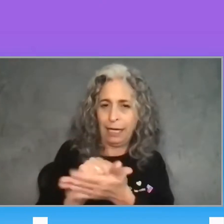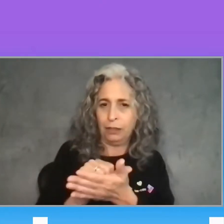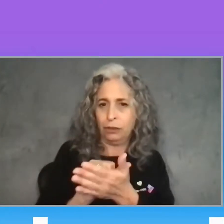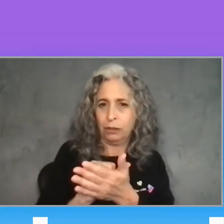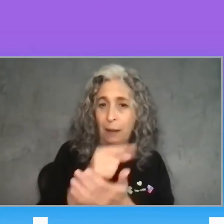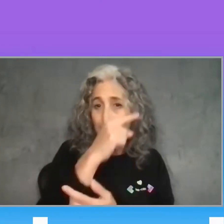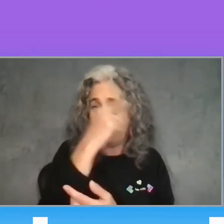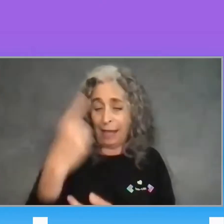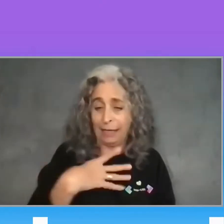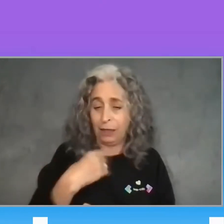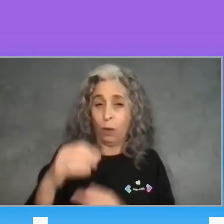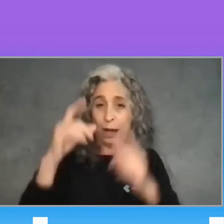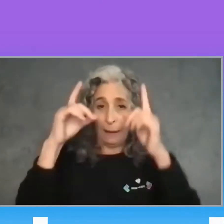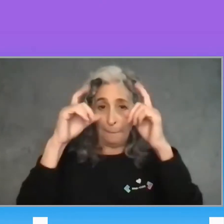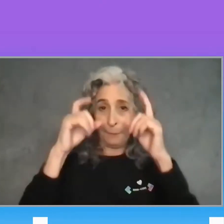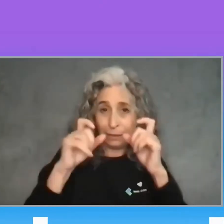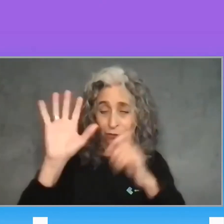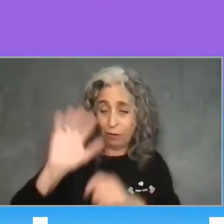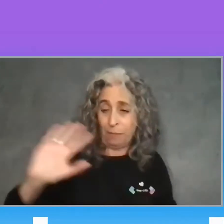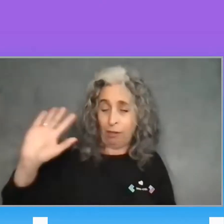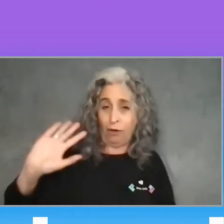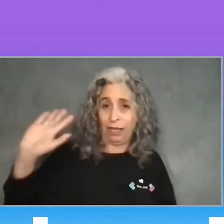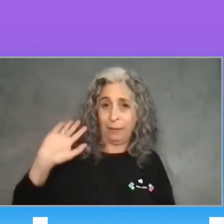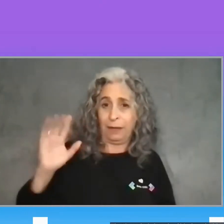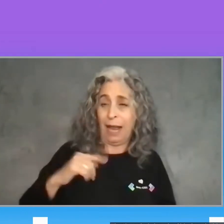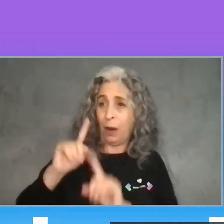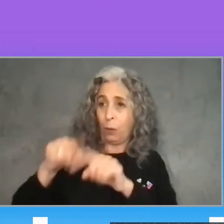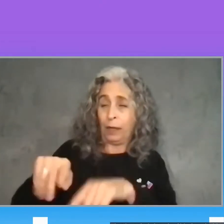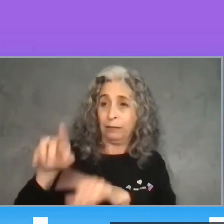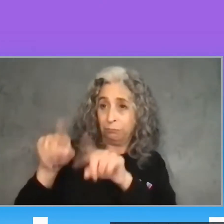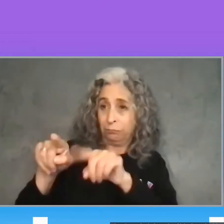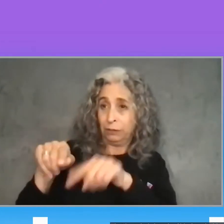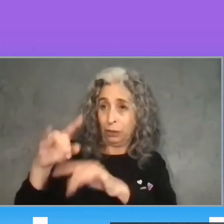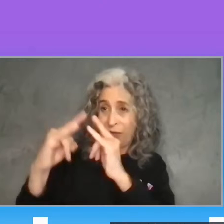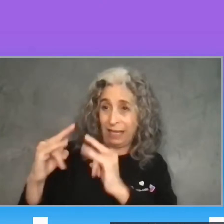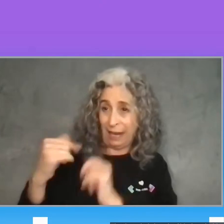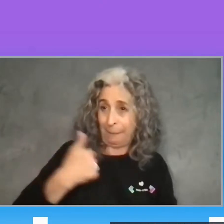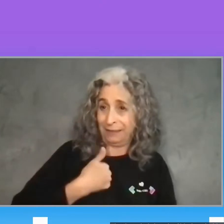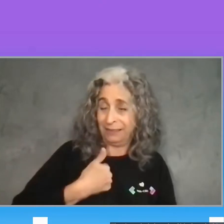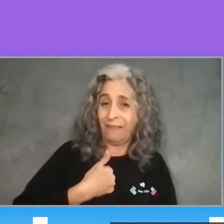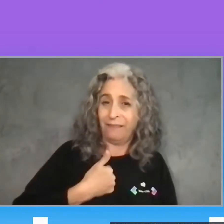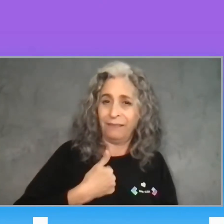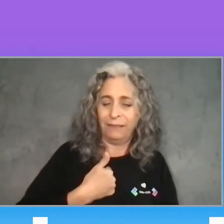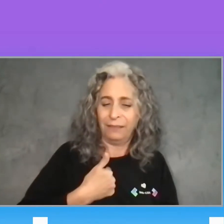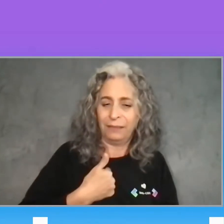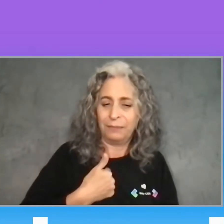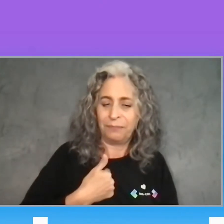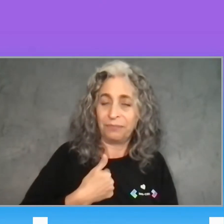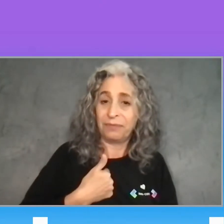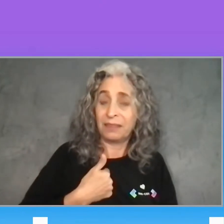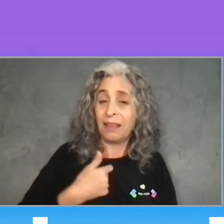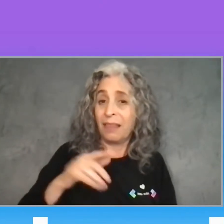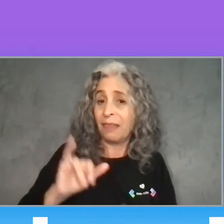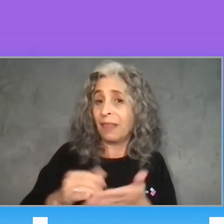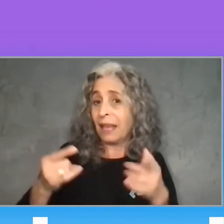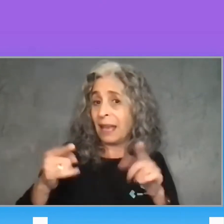black and white photographs from back in the day when I was at